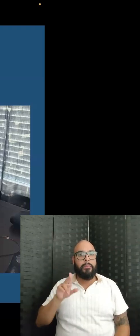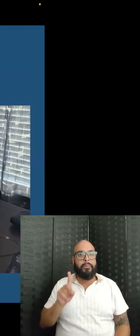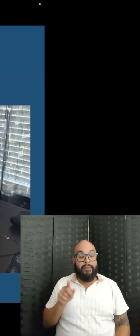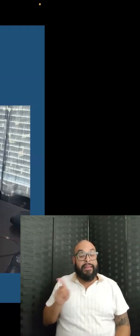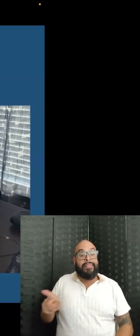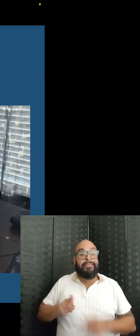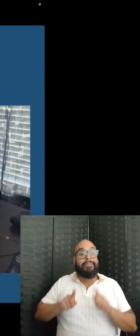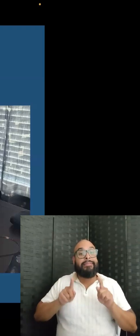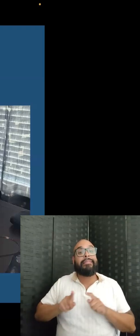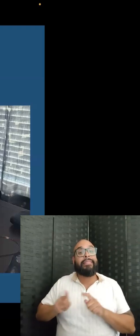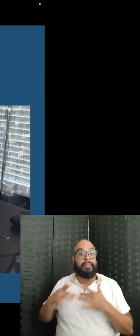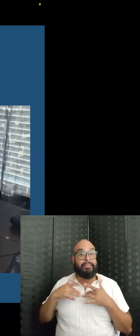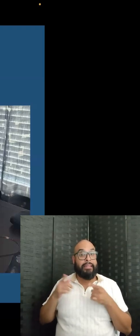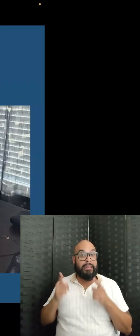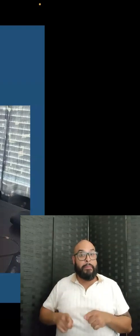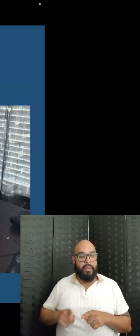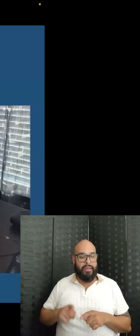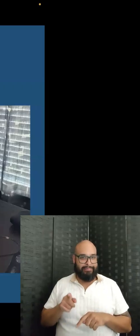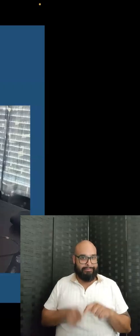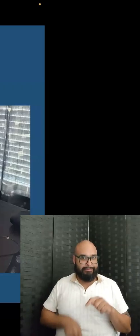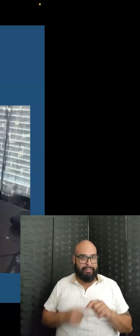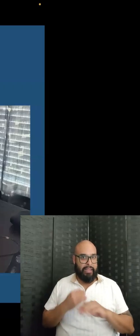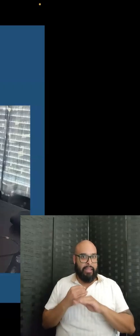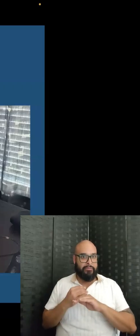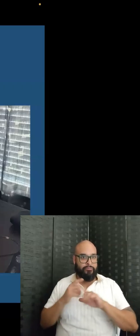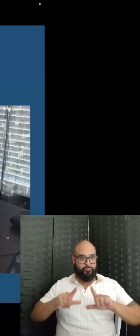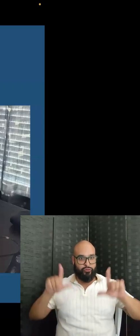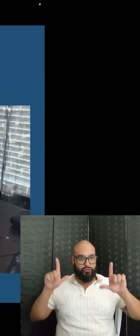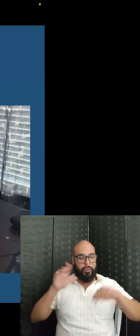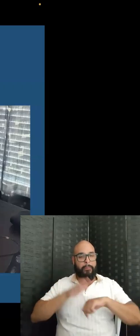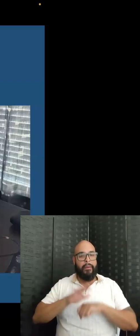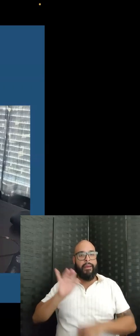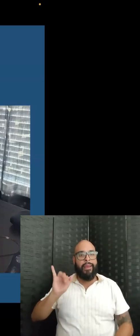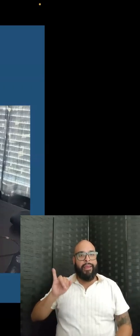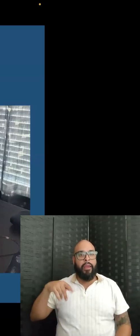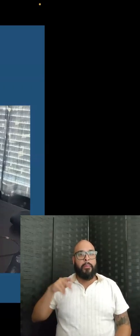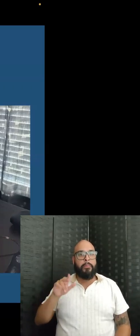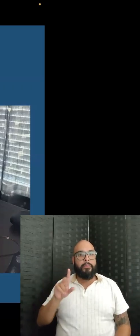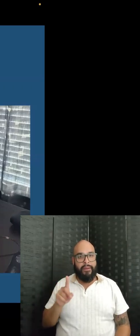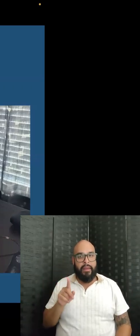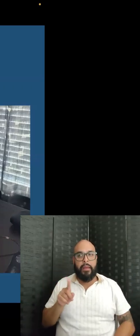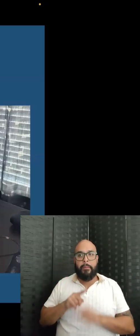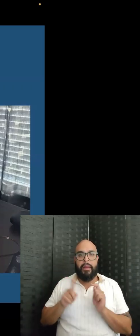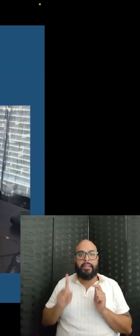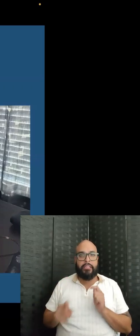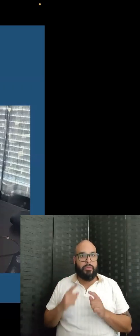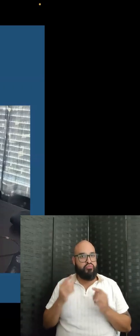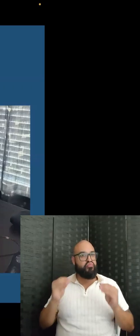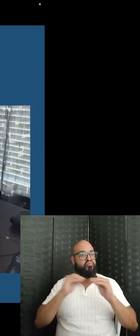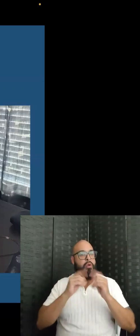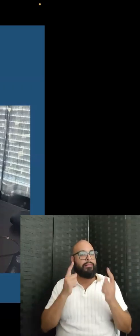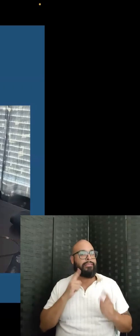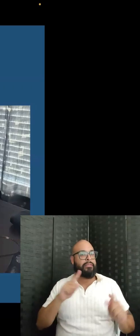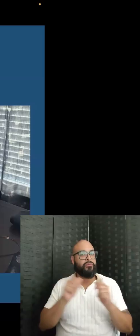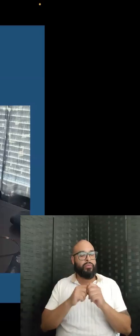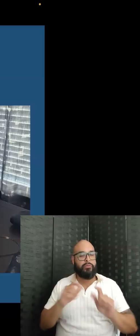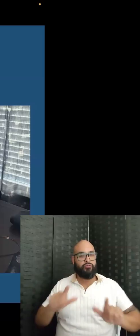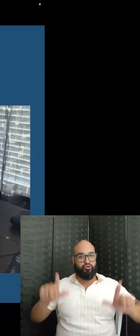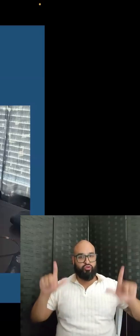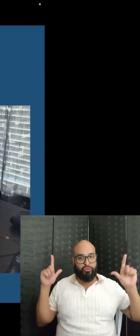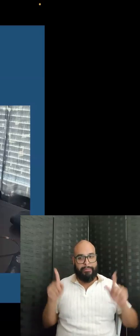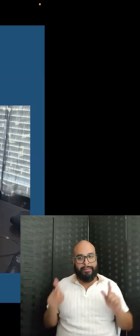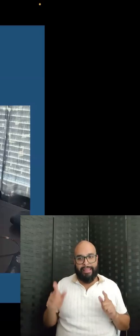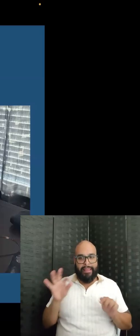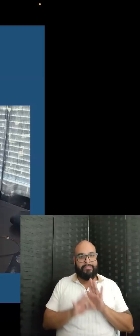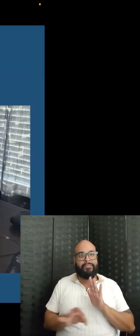So even though iPads are made to be more accessible with zooming, that feature does not work when you're in the testing mode, from my understanding.